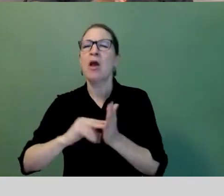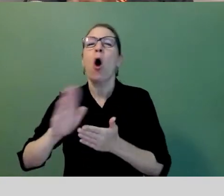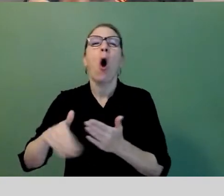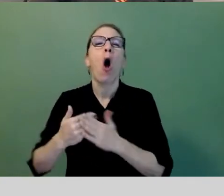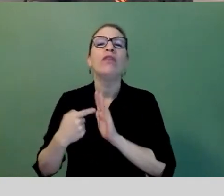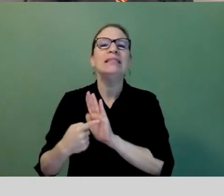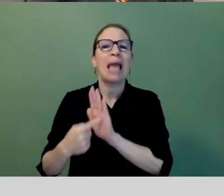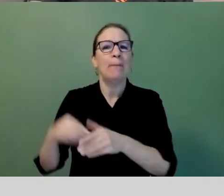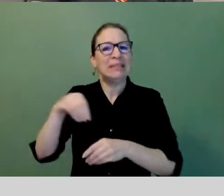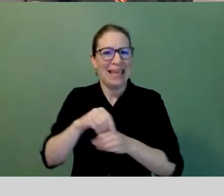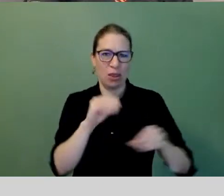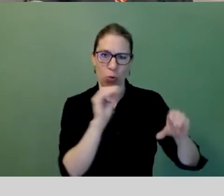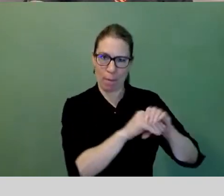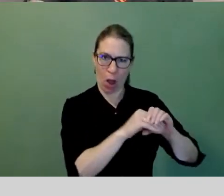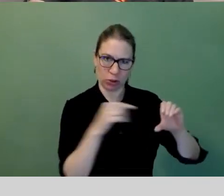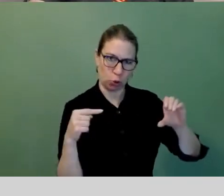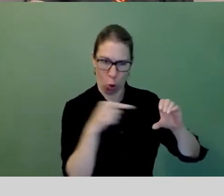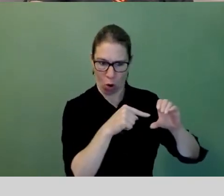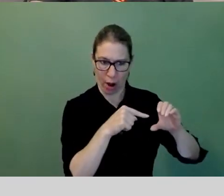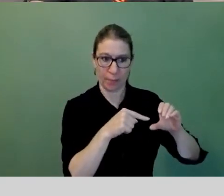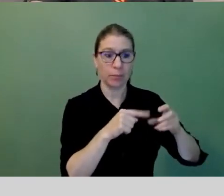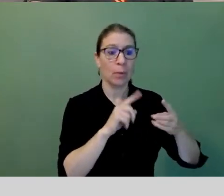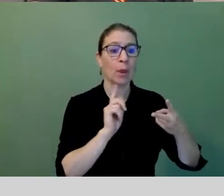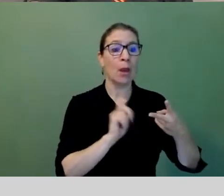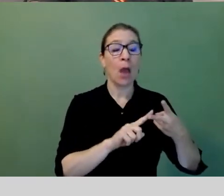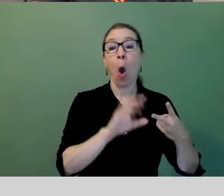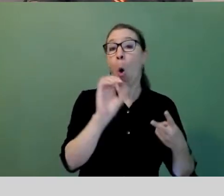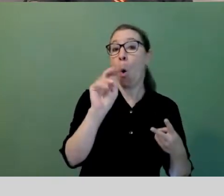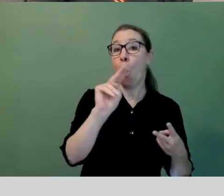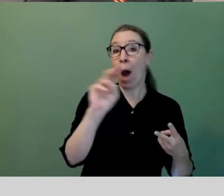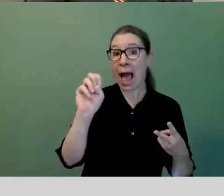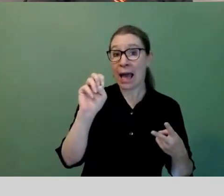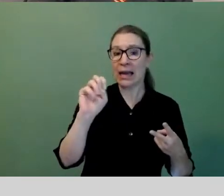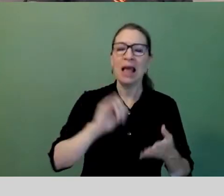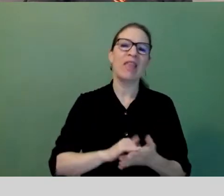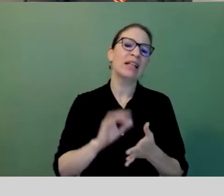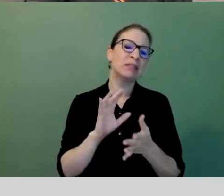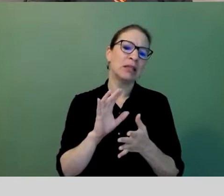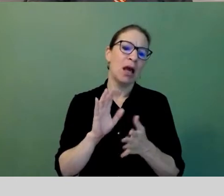all the examples in this repository. One is a command to run the type annotations